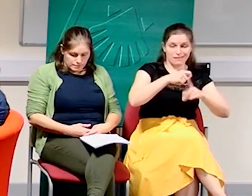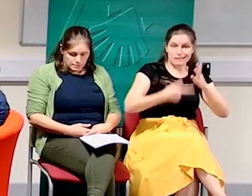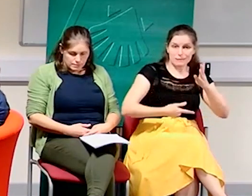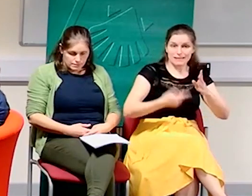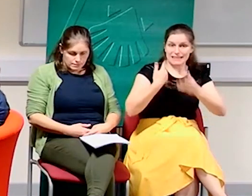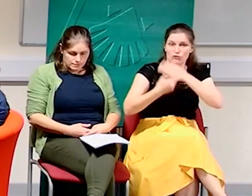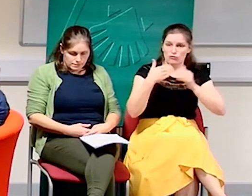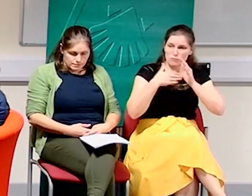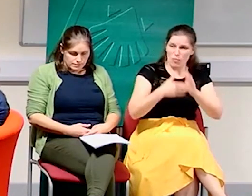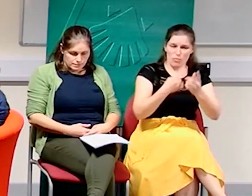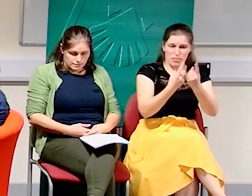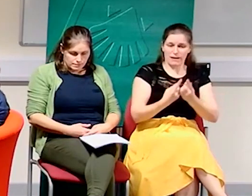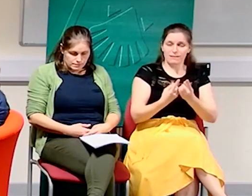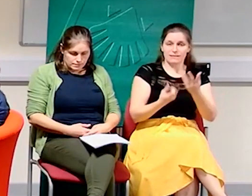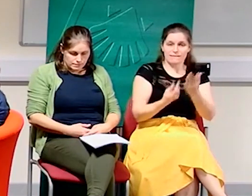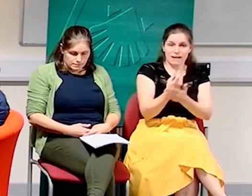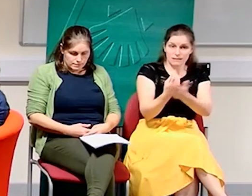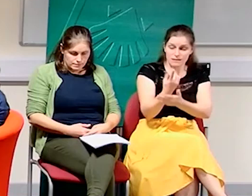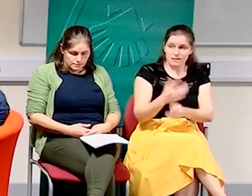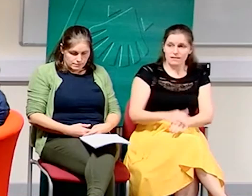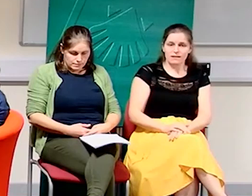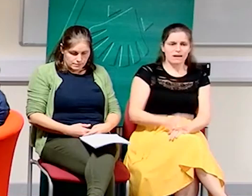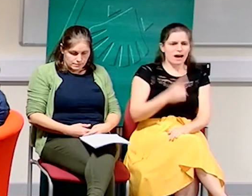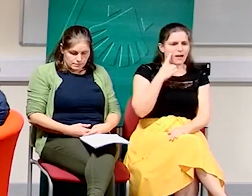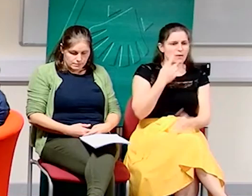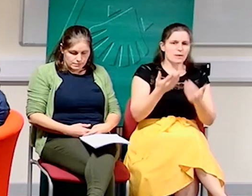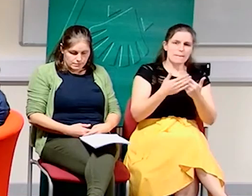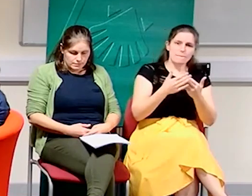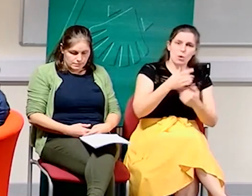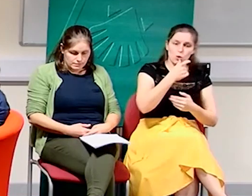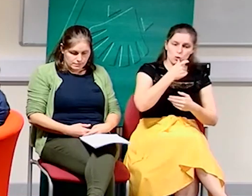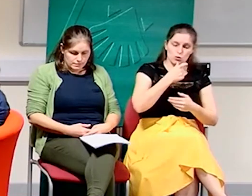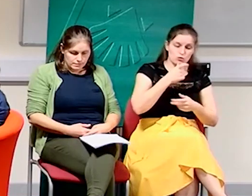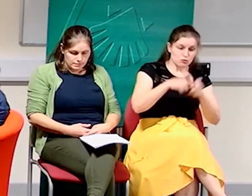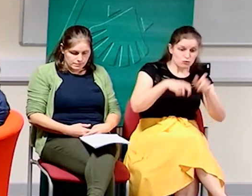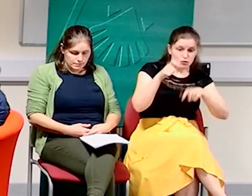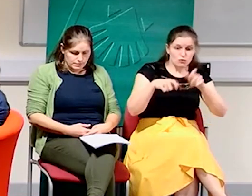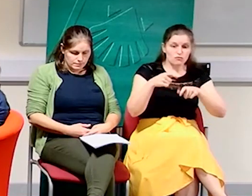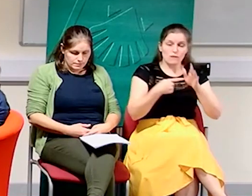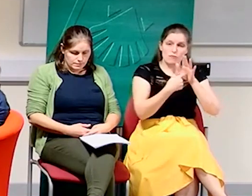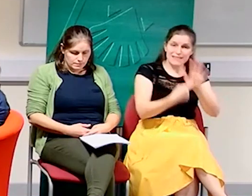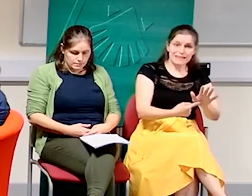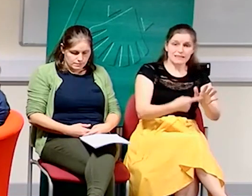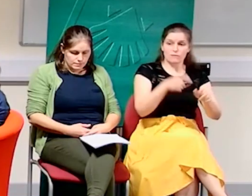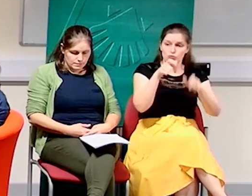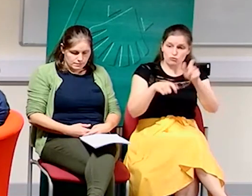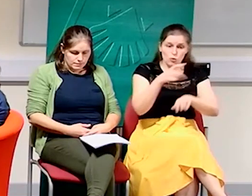of uh kind of student union officers and student Representatives that are on committees and groups